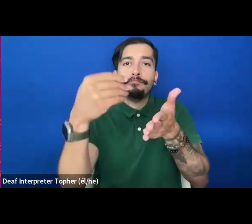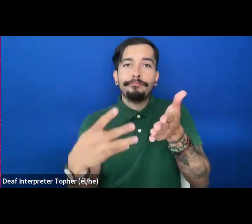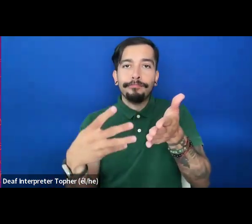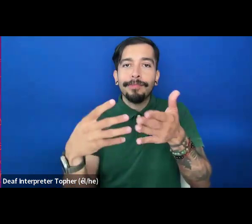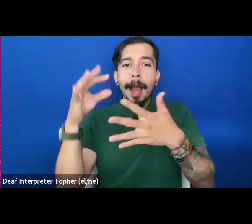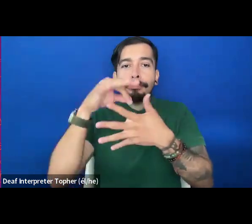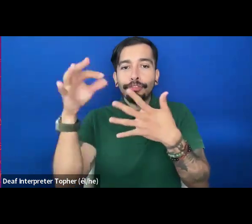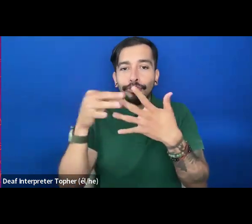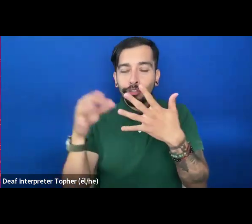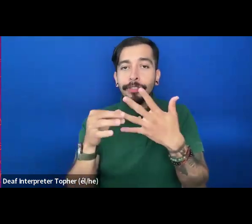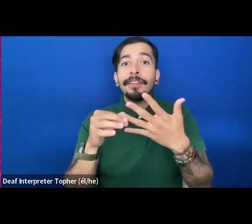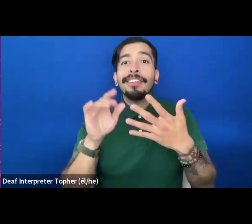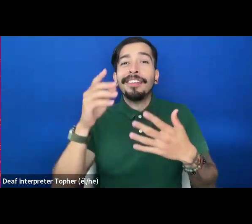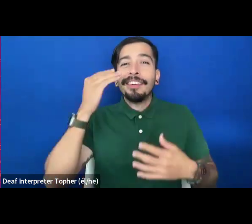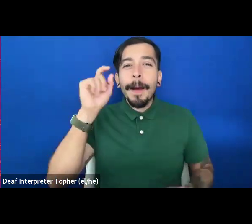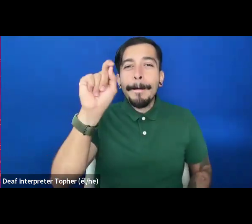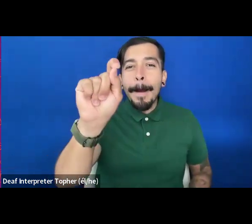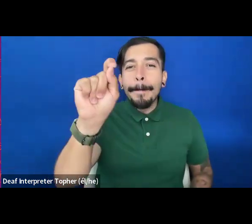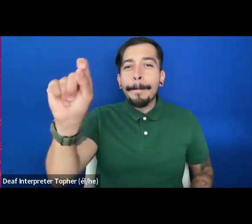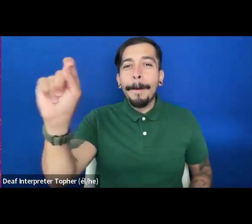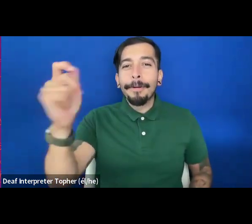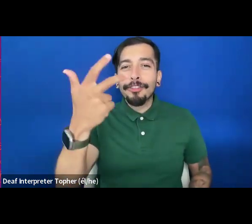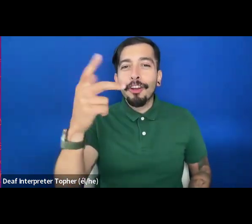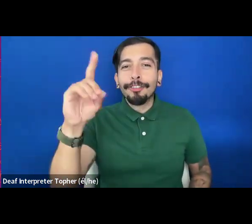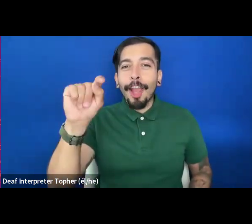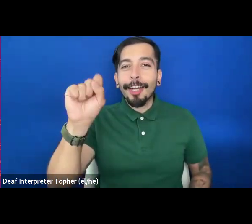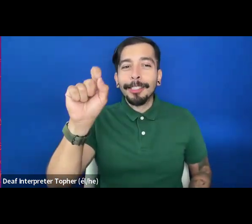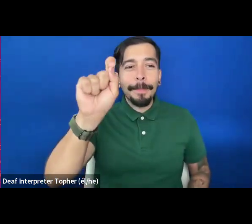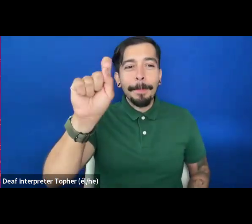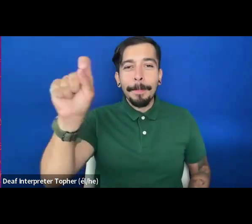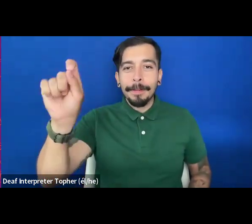say More at the top or bottom right of your Zoom window,